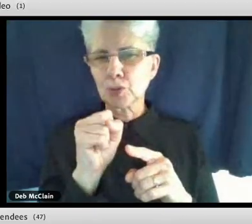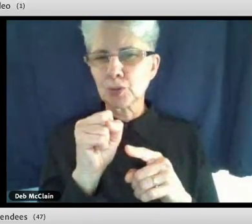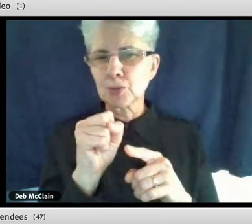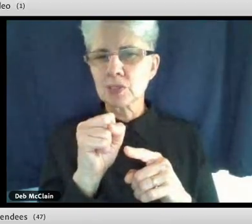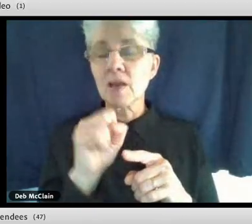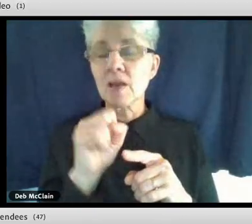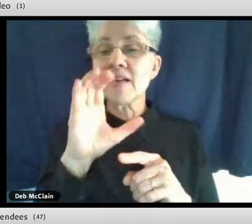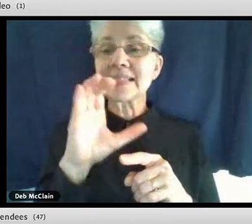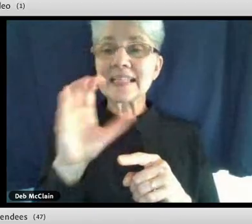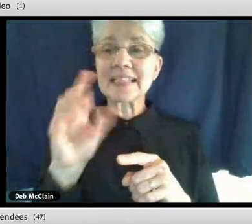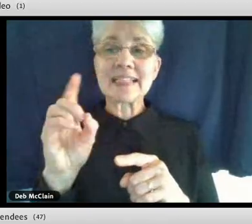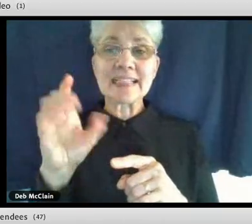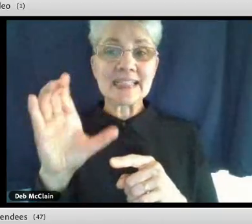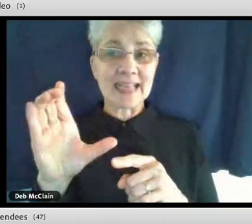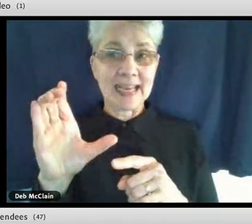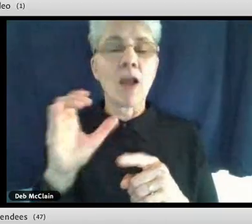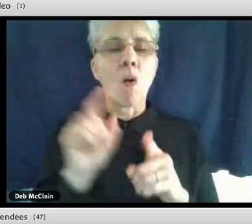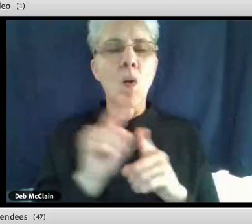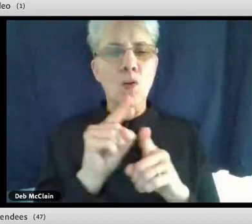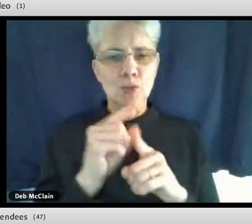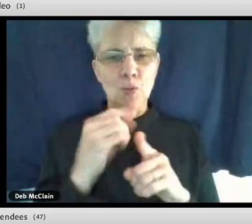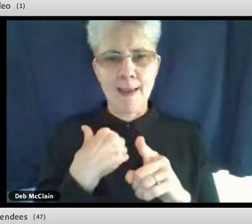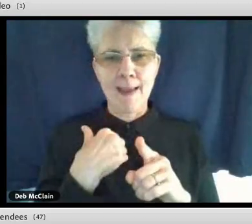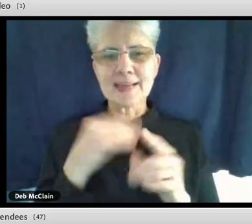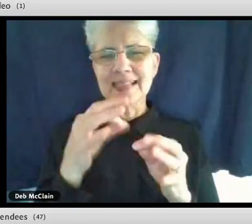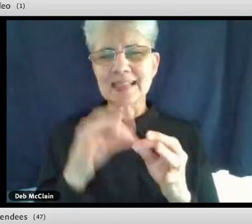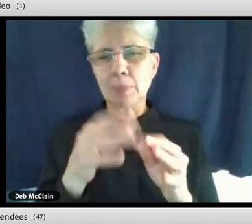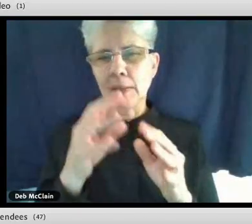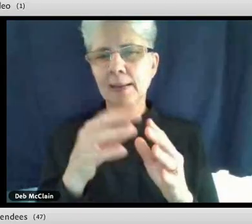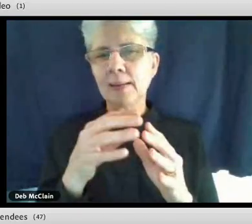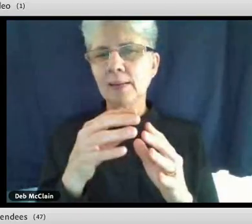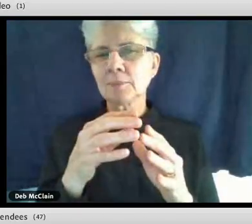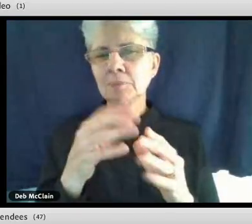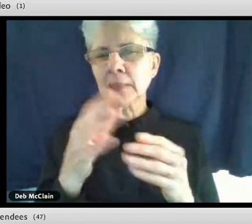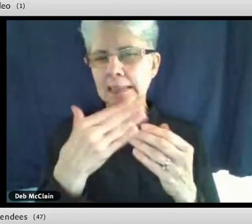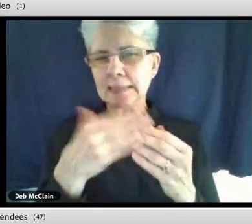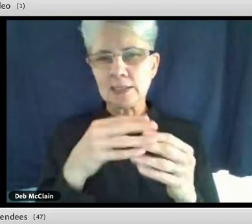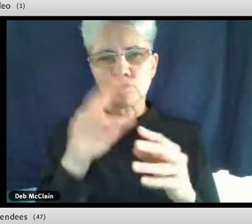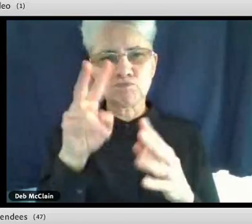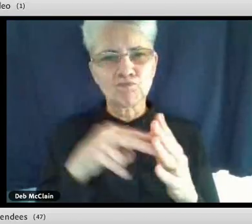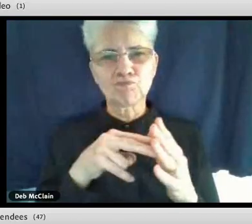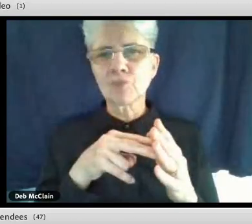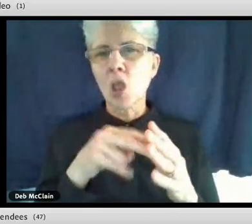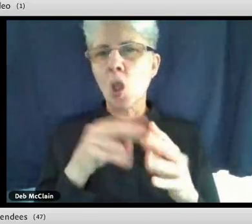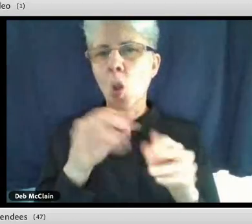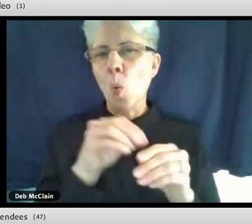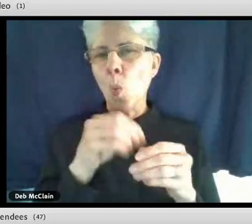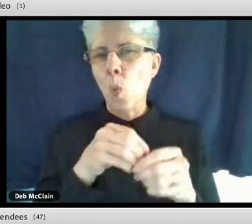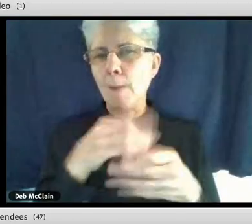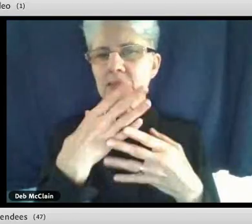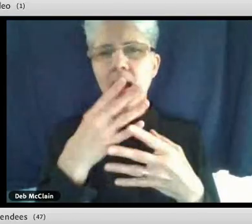For the CDC, again, they've got a very simply laid out website, not a lot of medical jargon.